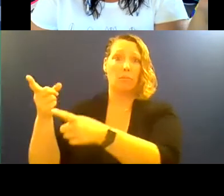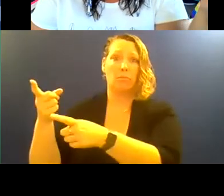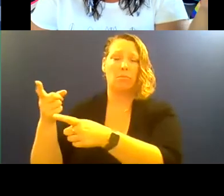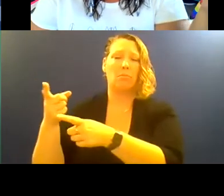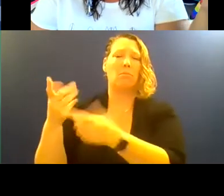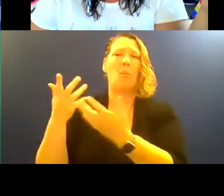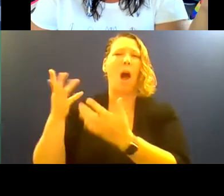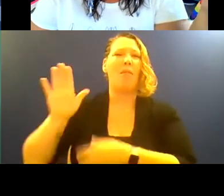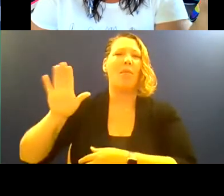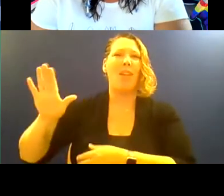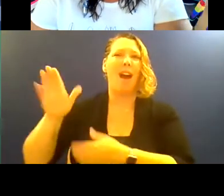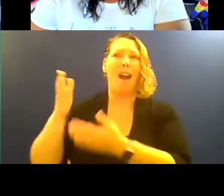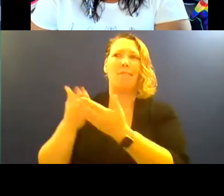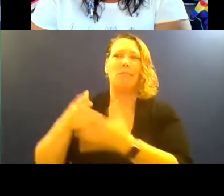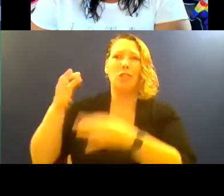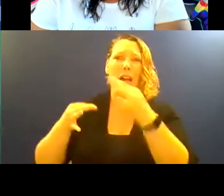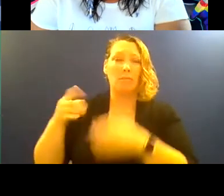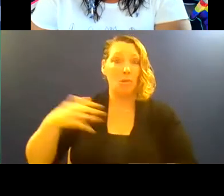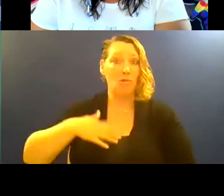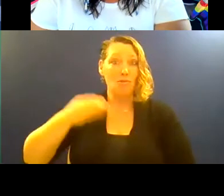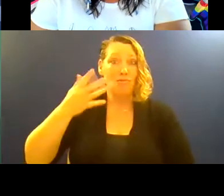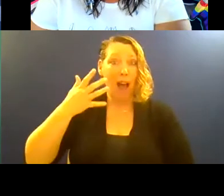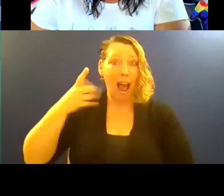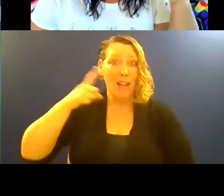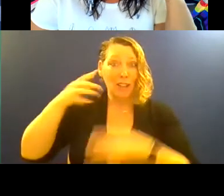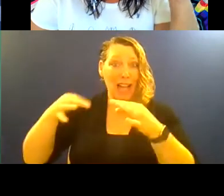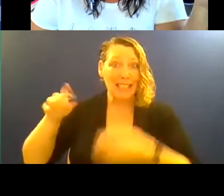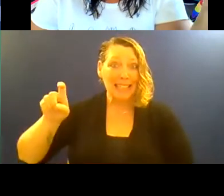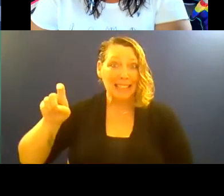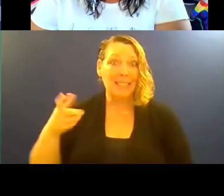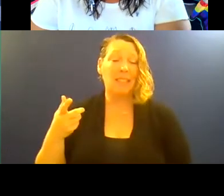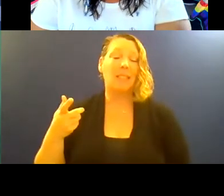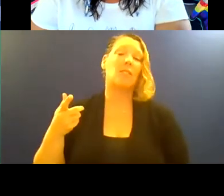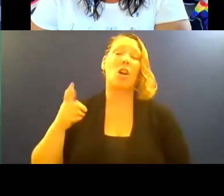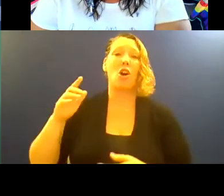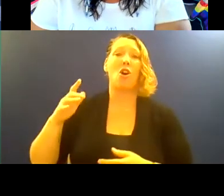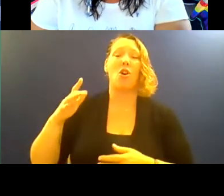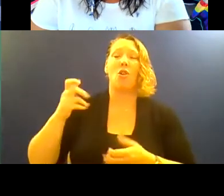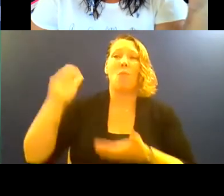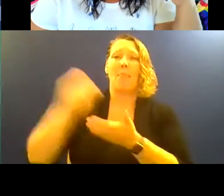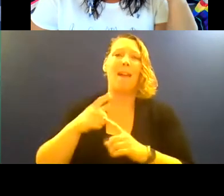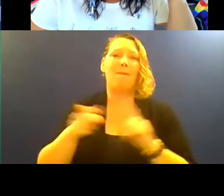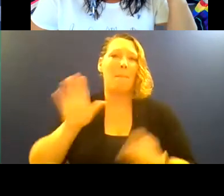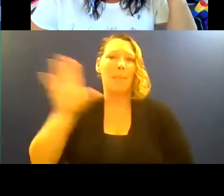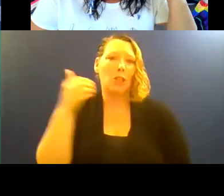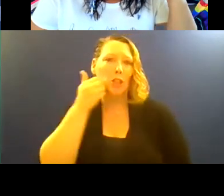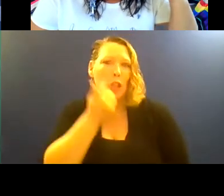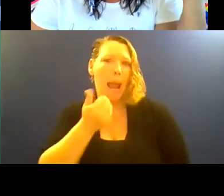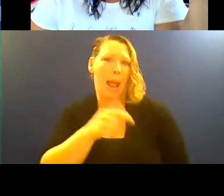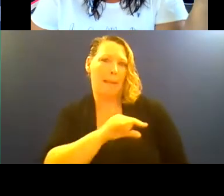and what is the justice that they're working towards? Is it white justice, is it a relief from shame and guilt?